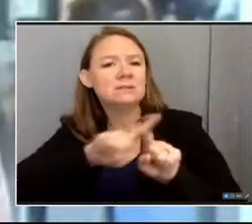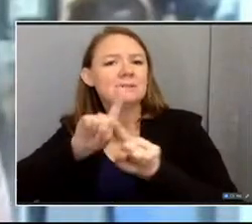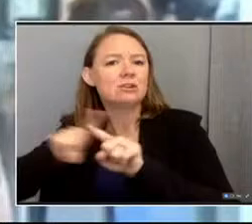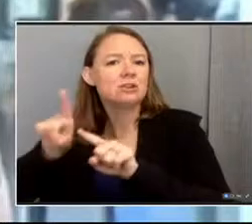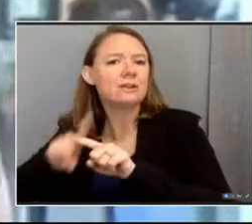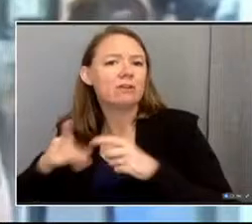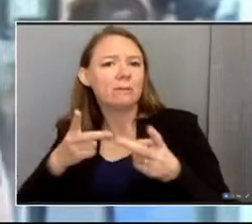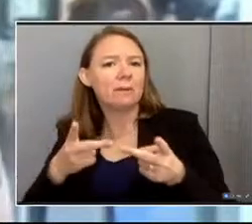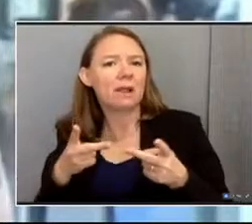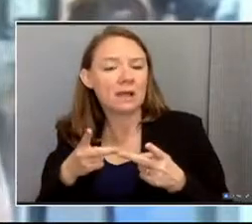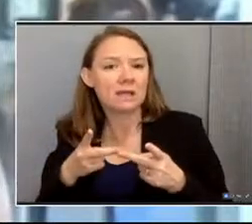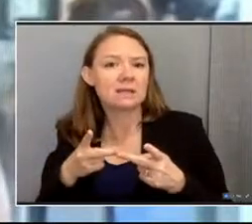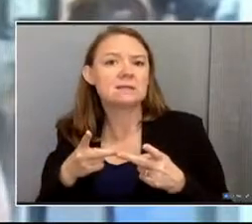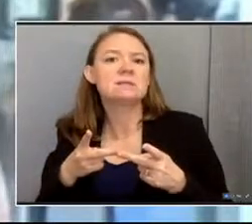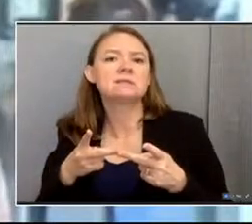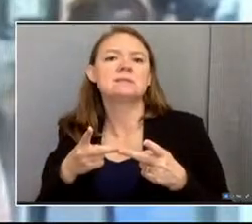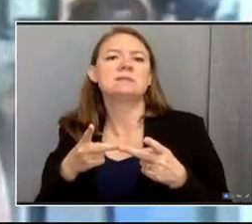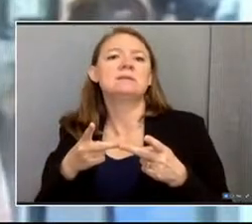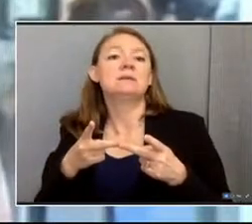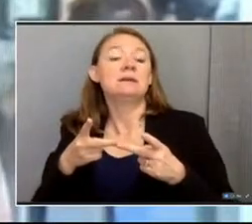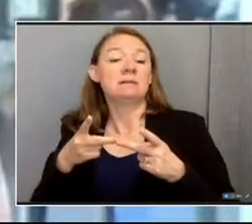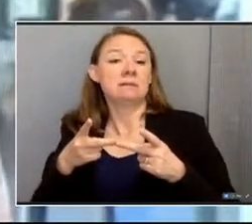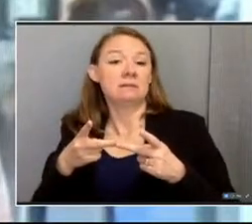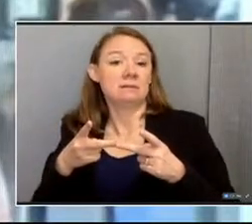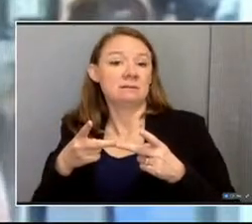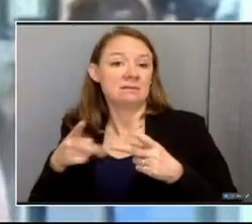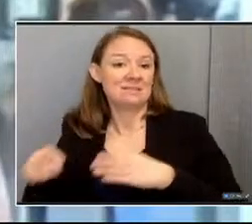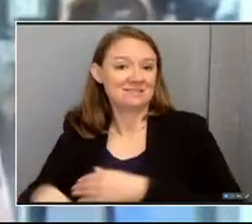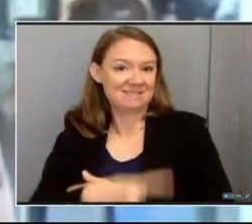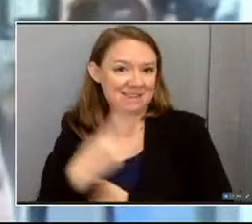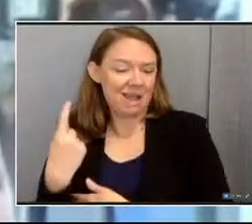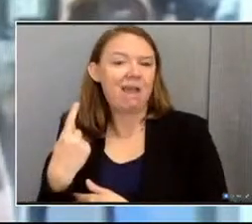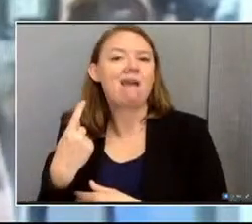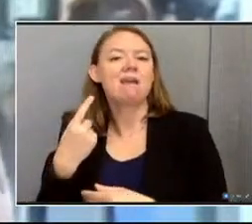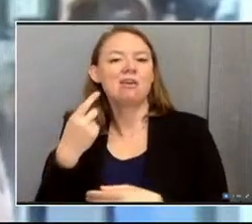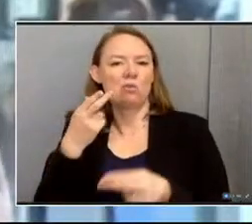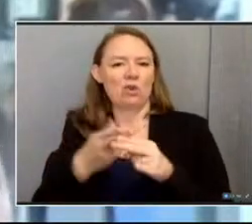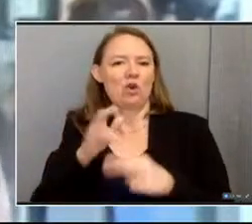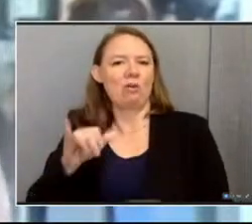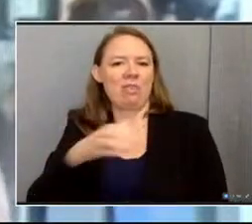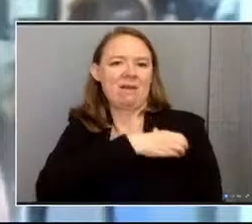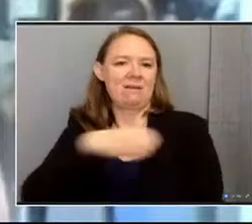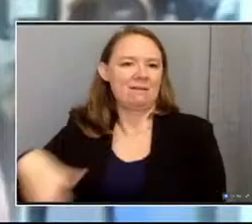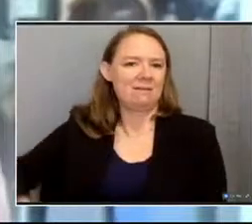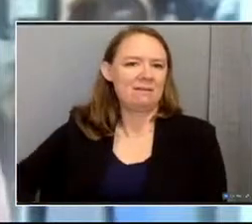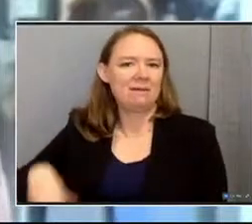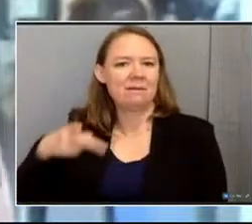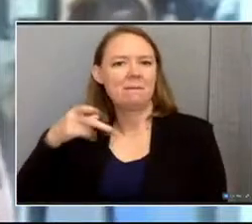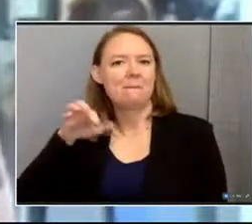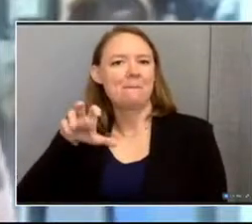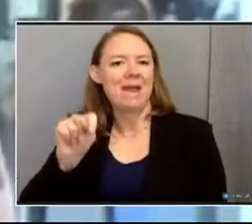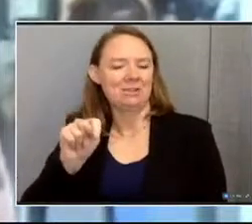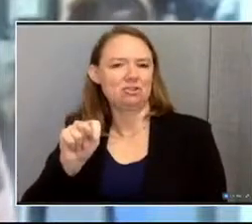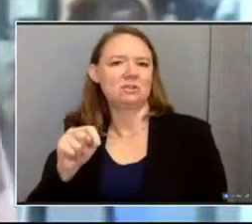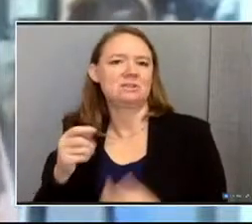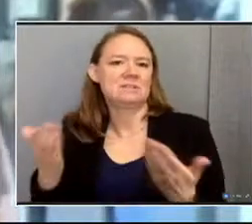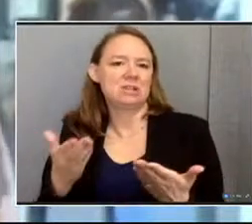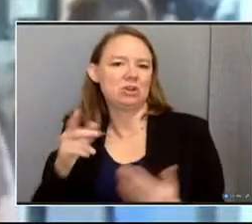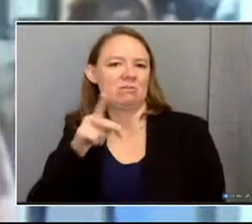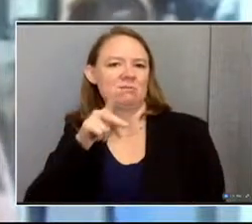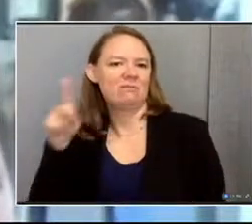them pageants in the greater Philadelphia area, mostly taken by my aunt at the time as we would go